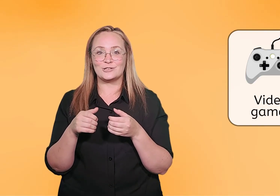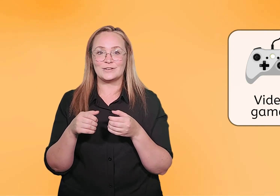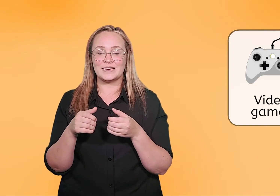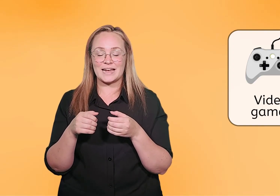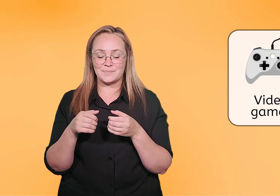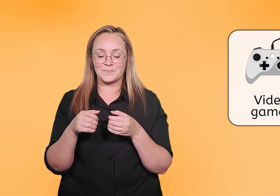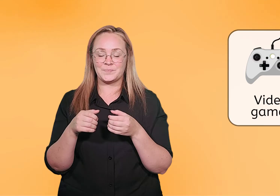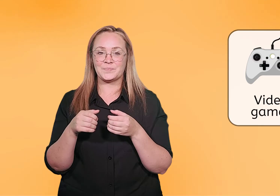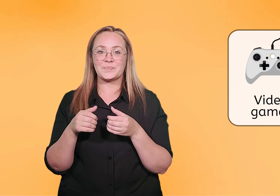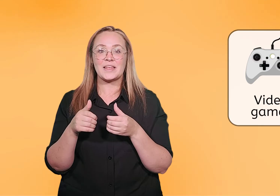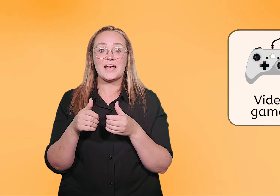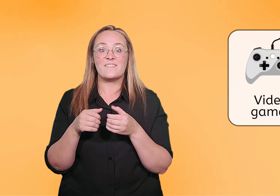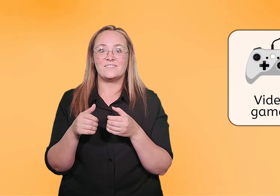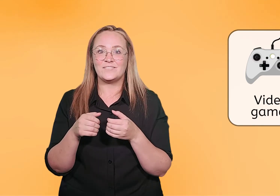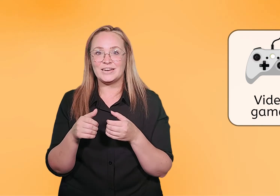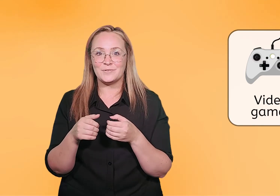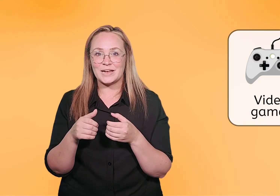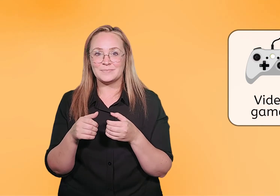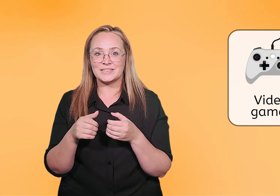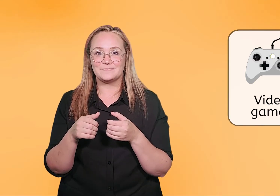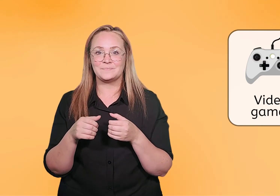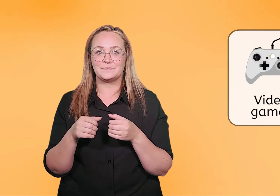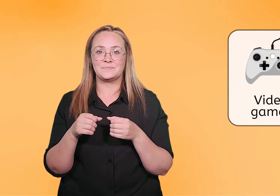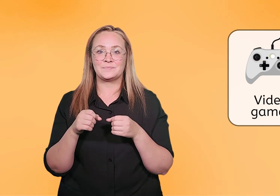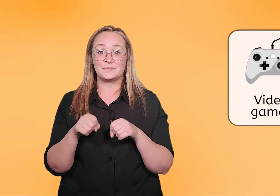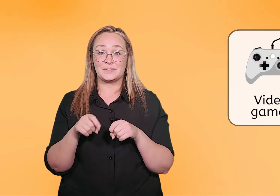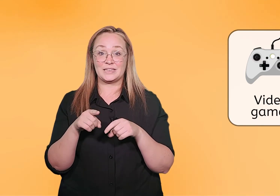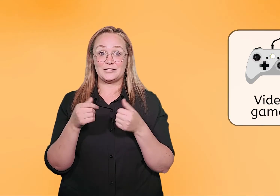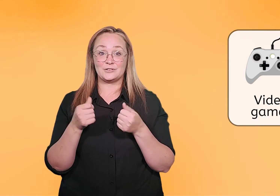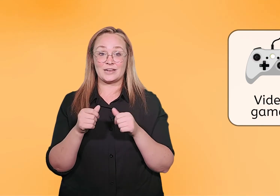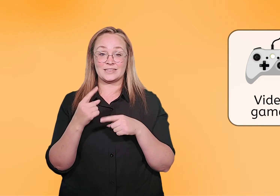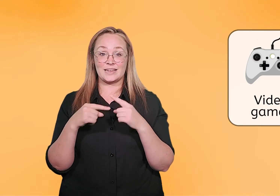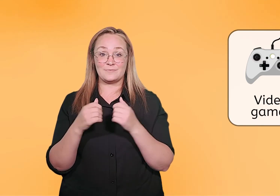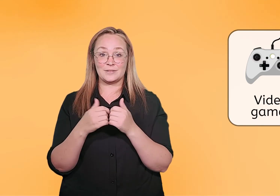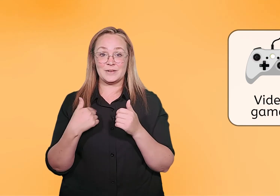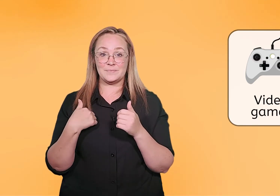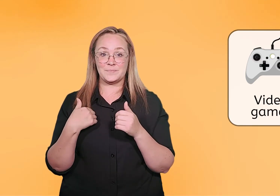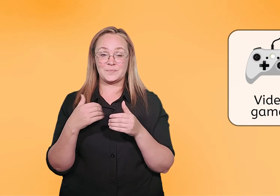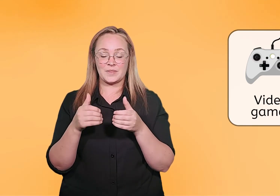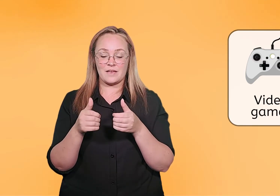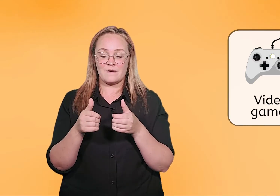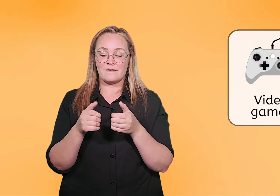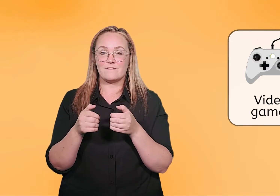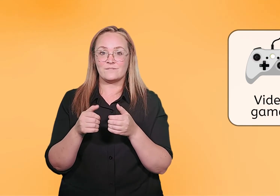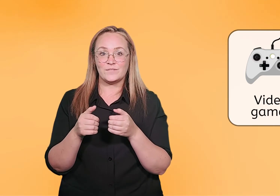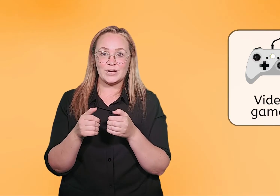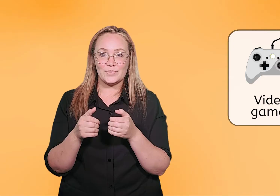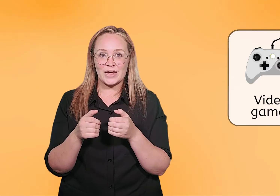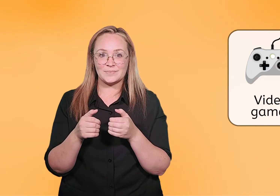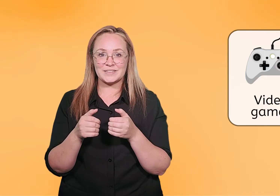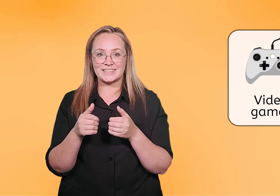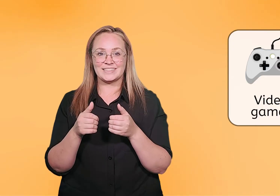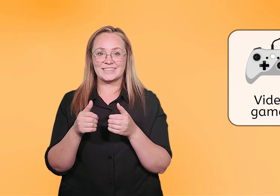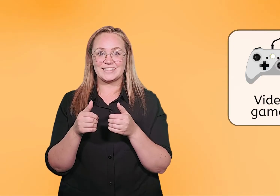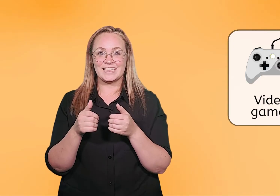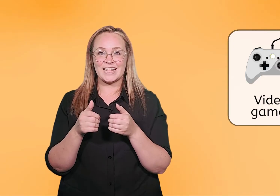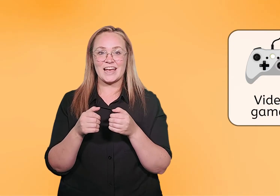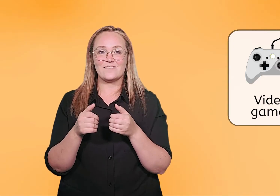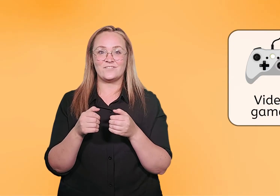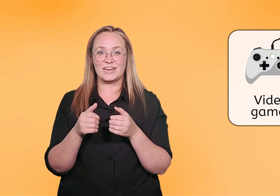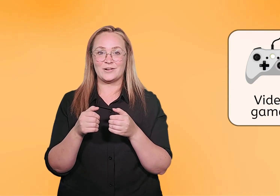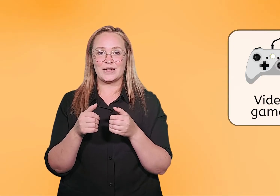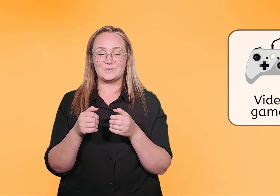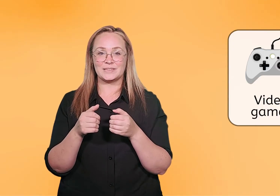controller during a game. Video games. Can you try this sign with me? Video games. Video games.